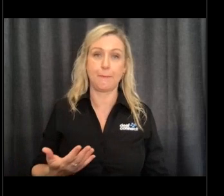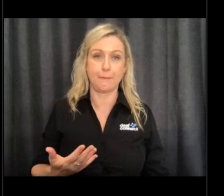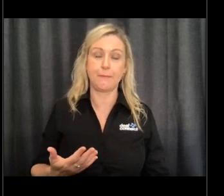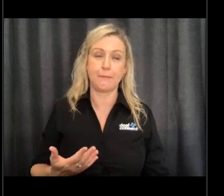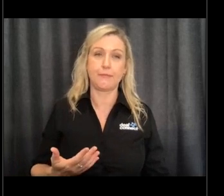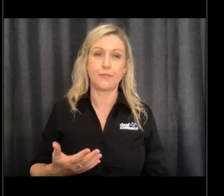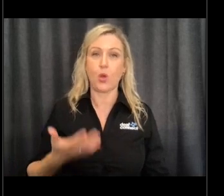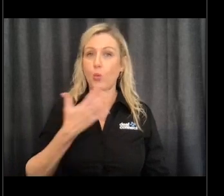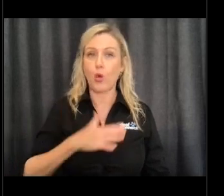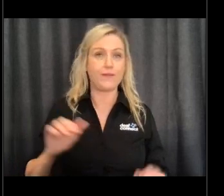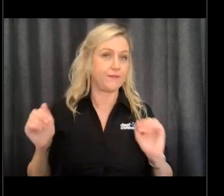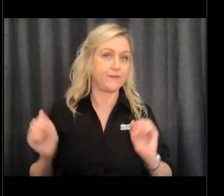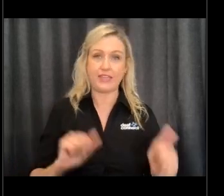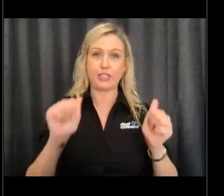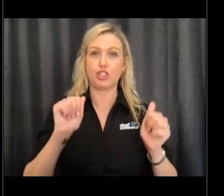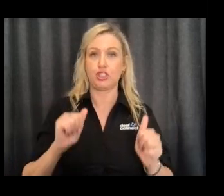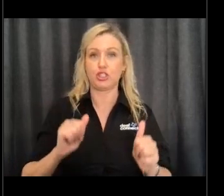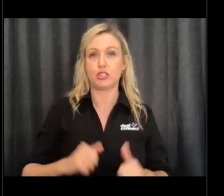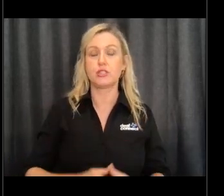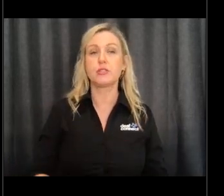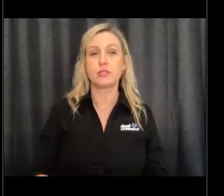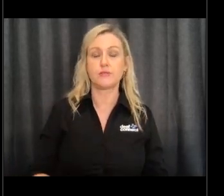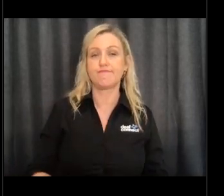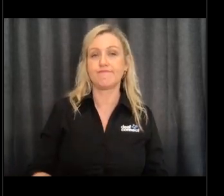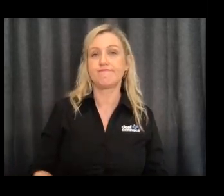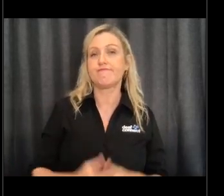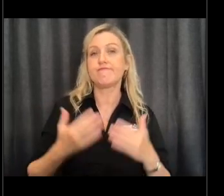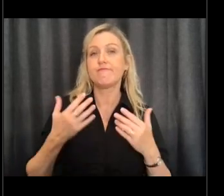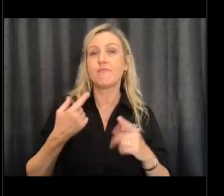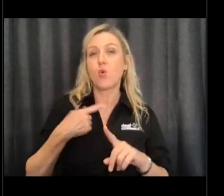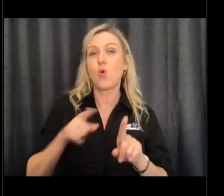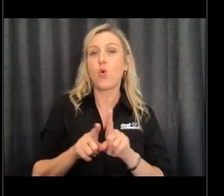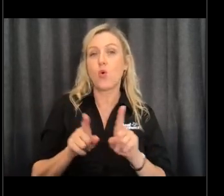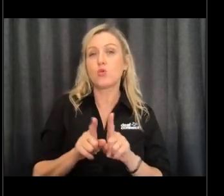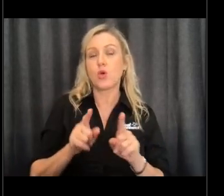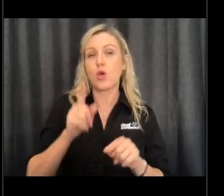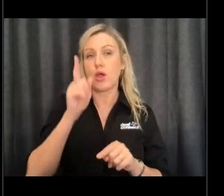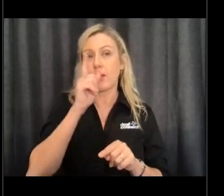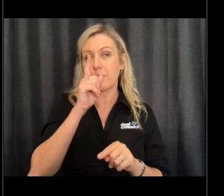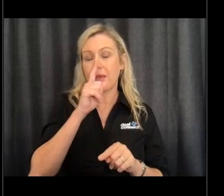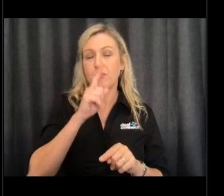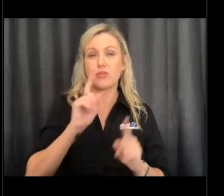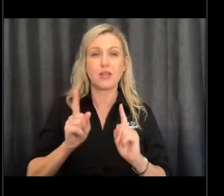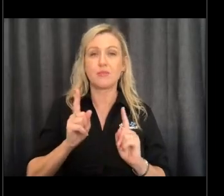So there are - and they also feel - and what often happens when you get to that point the